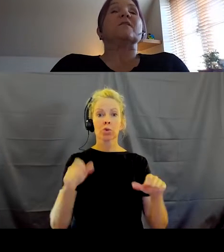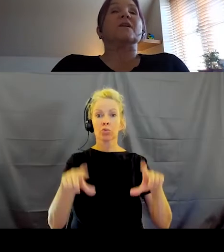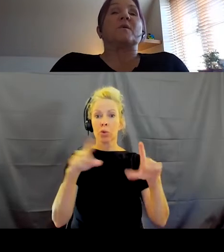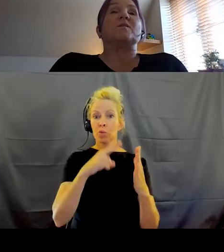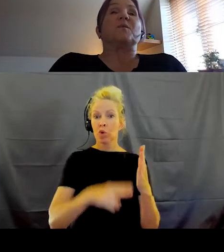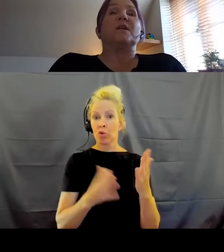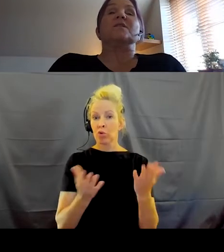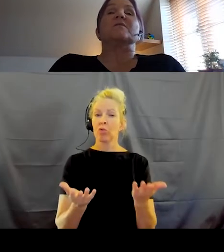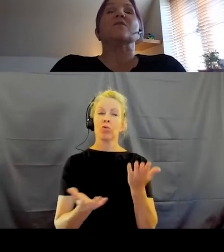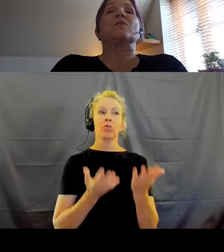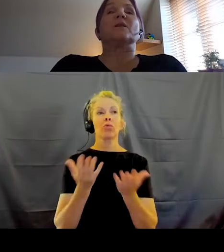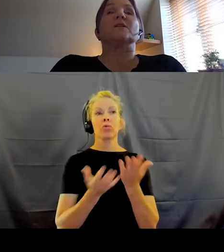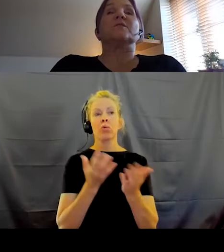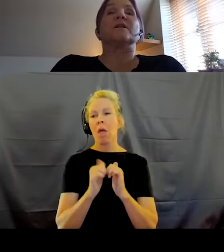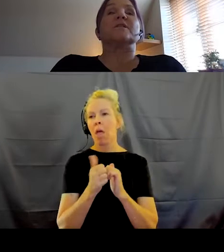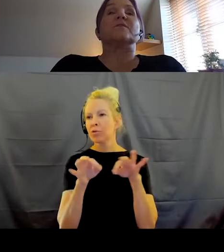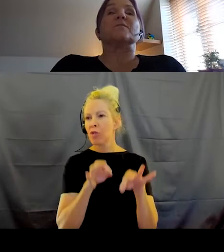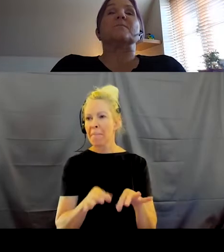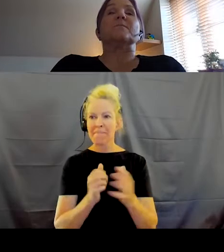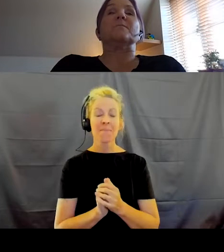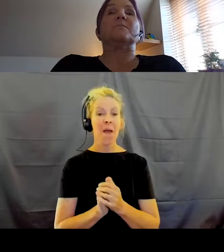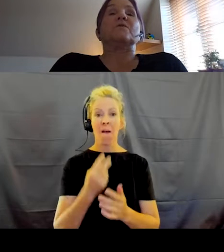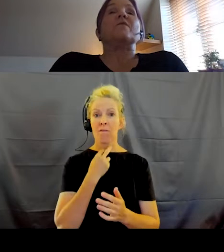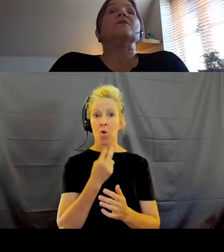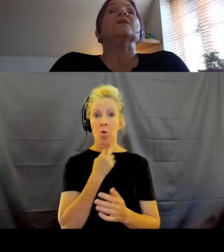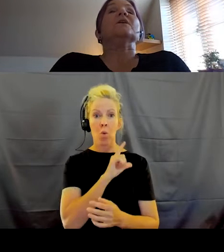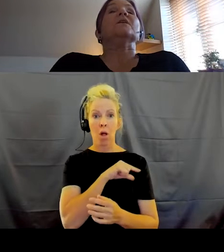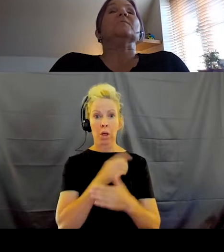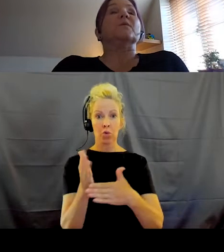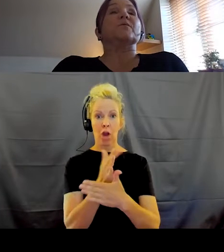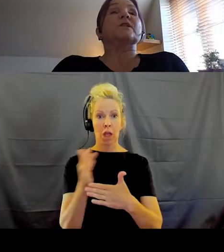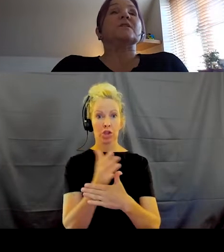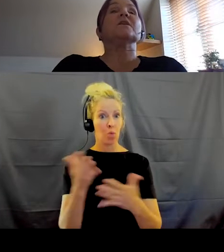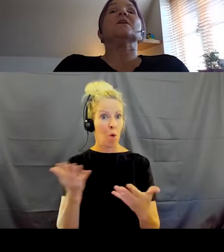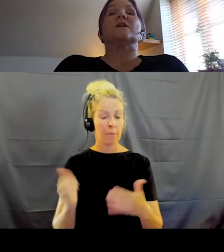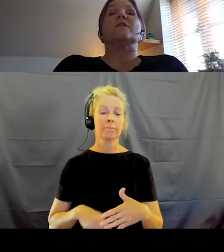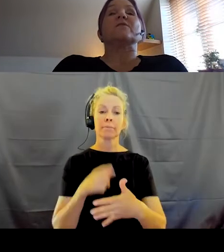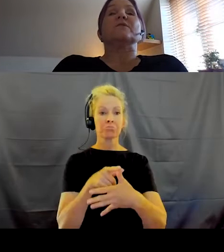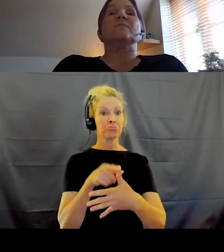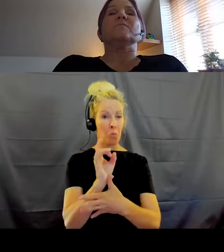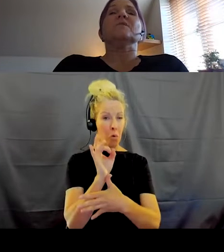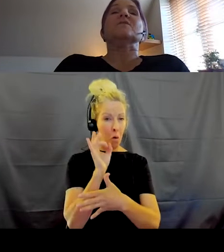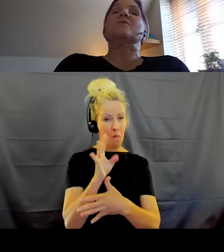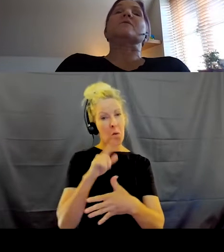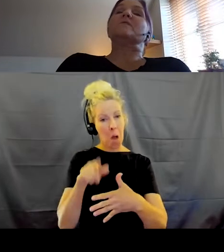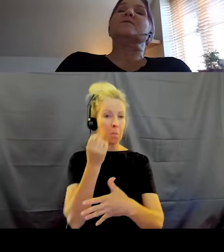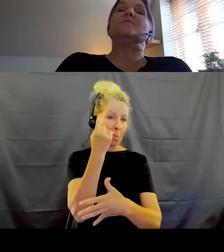nowhere to put this, but the vocal range goes from dreadful with reasons to not so dreadful,